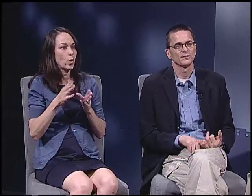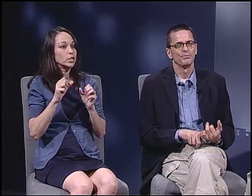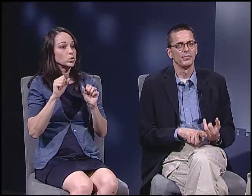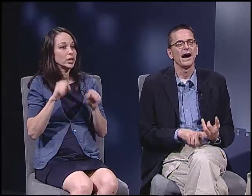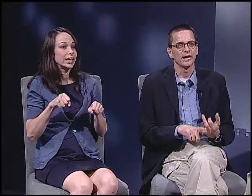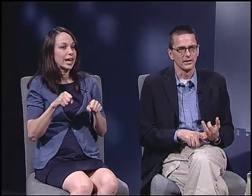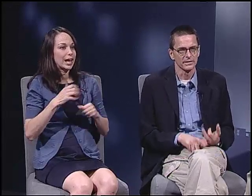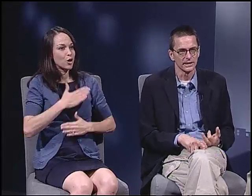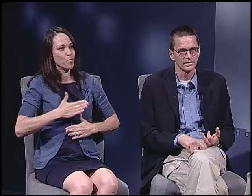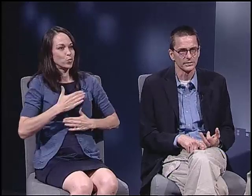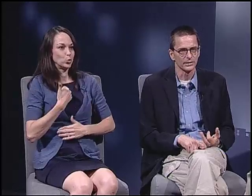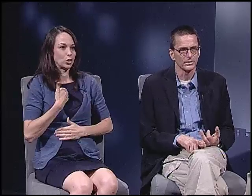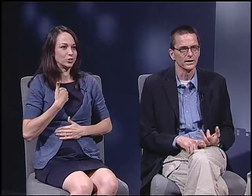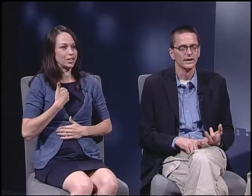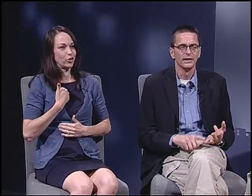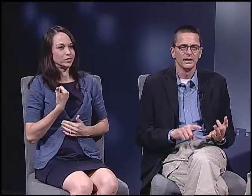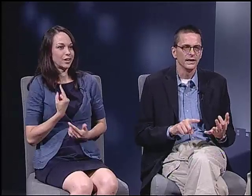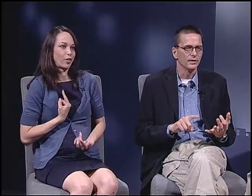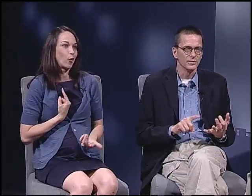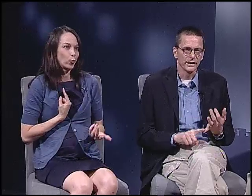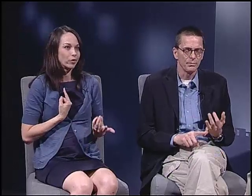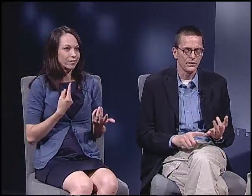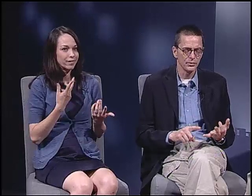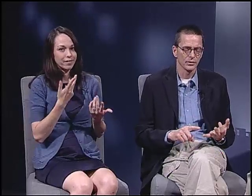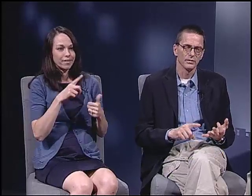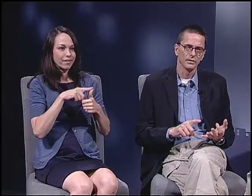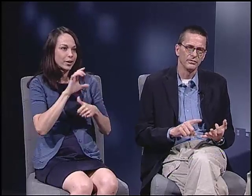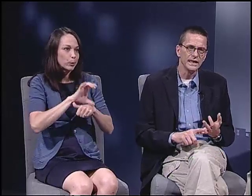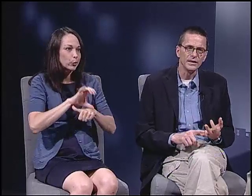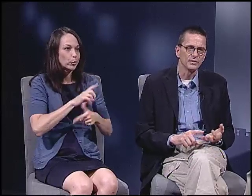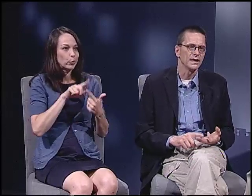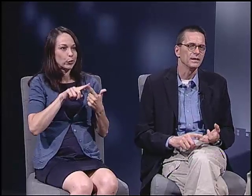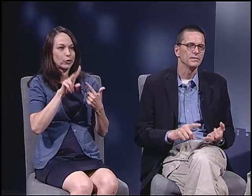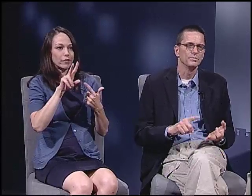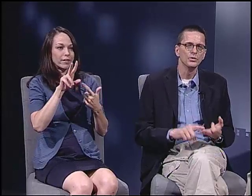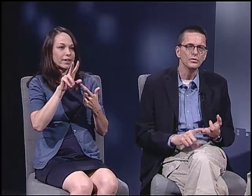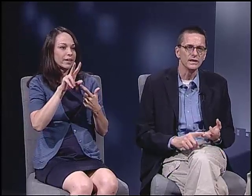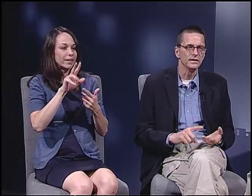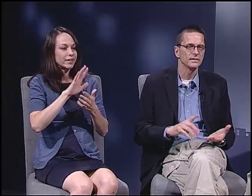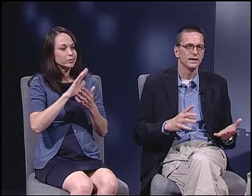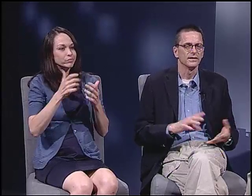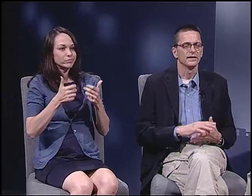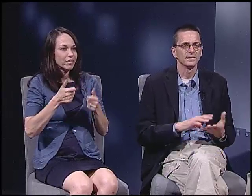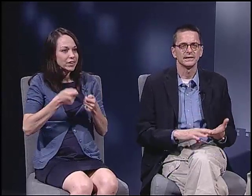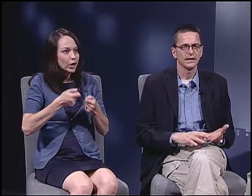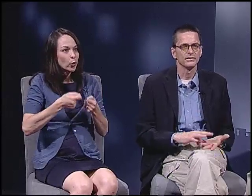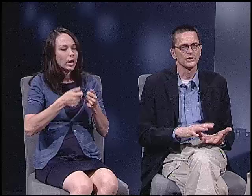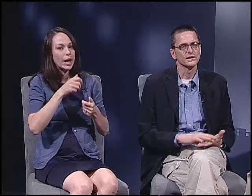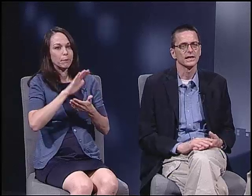by ourselves essentially, you know, the computer, video games, movies, the television set.